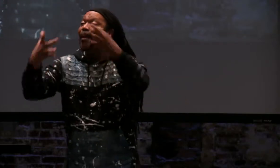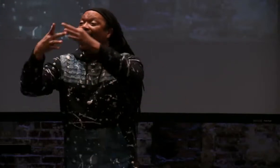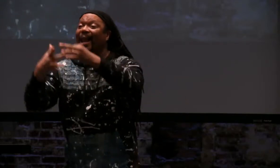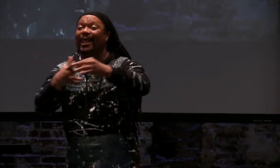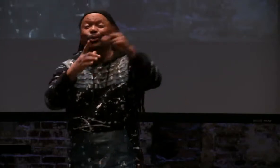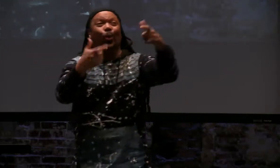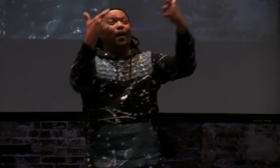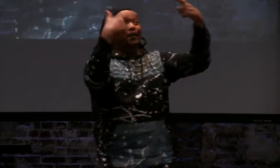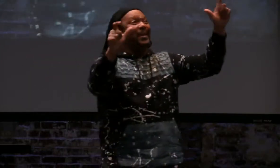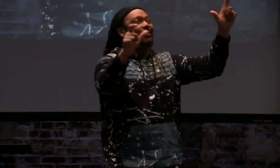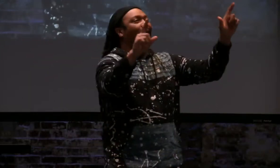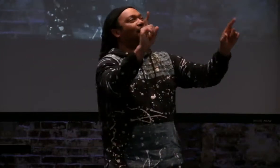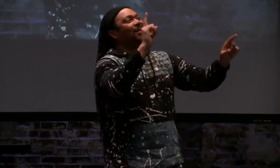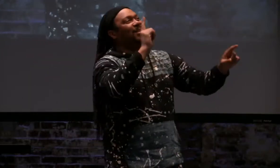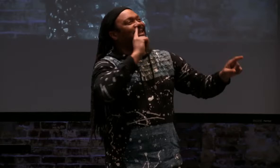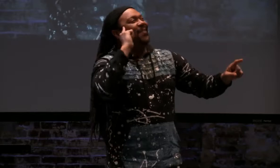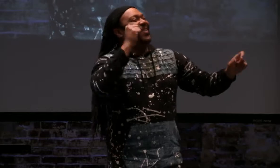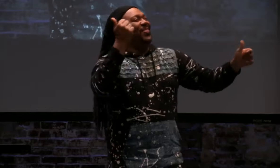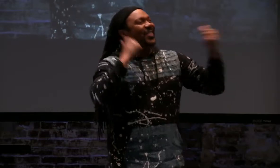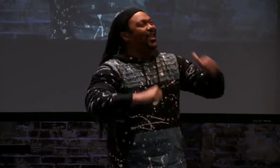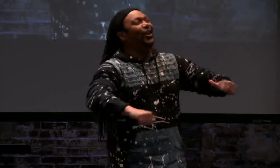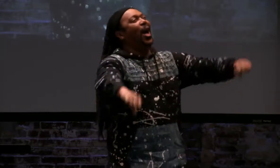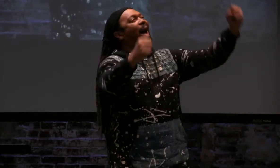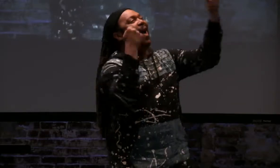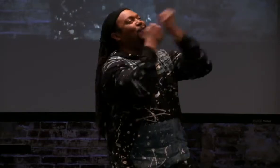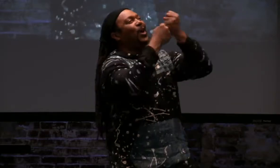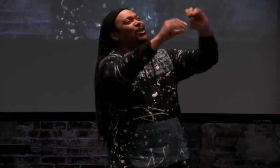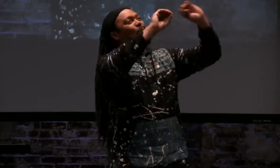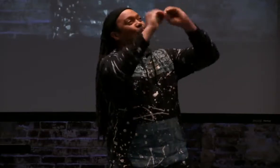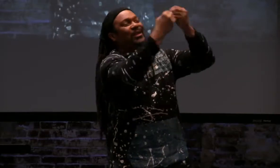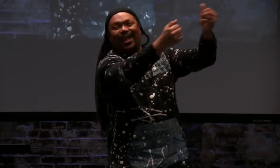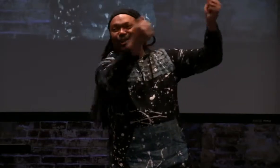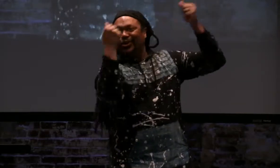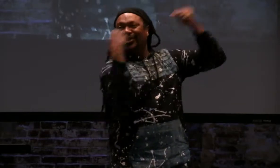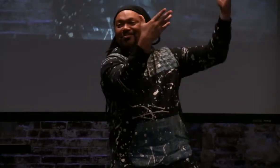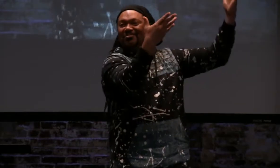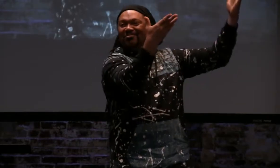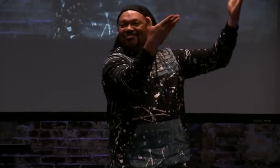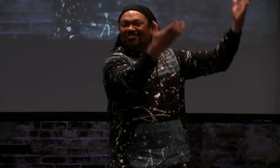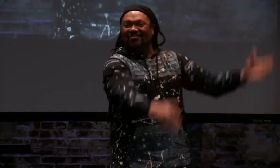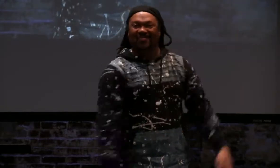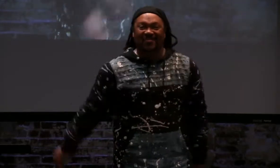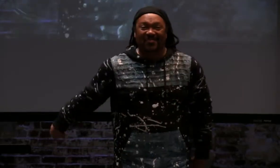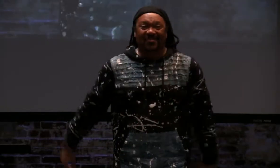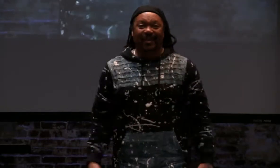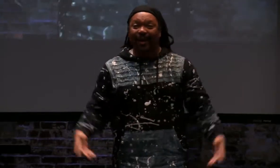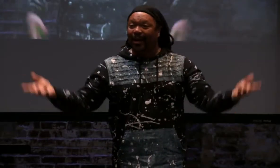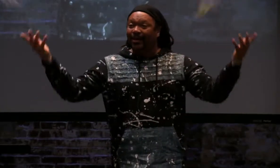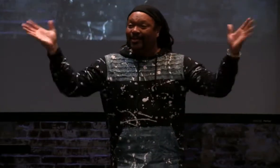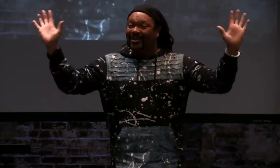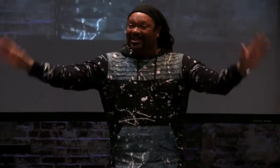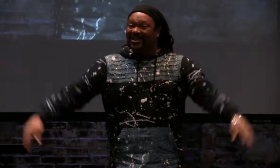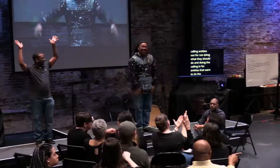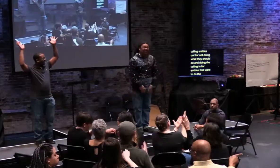to do the right thing, to lead to a larger vision of a deaf advocacy organization